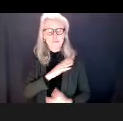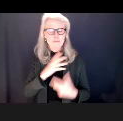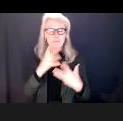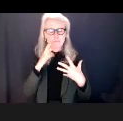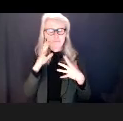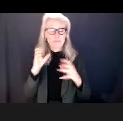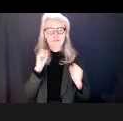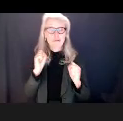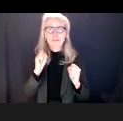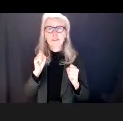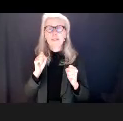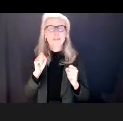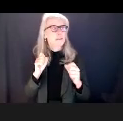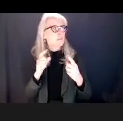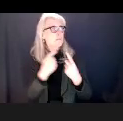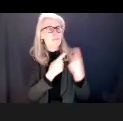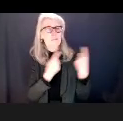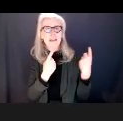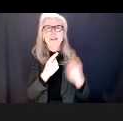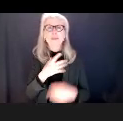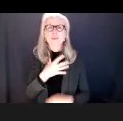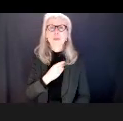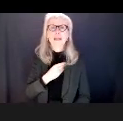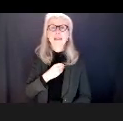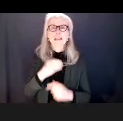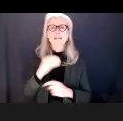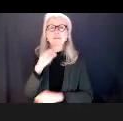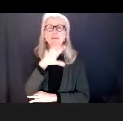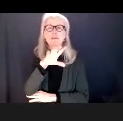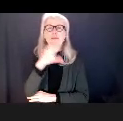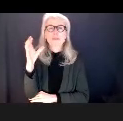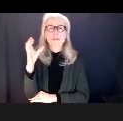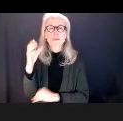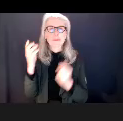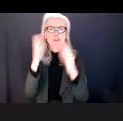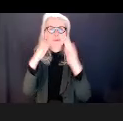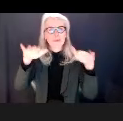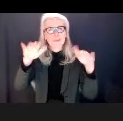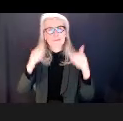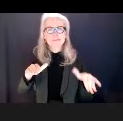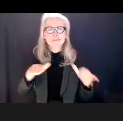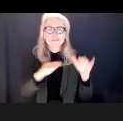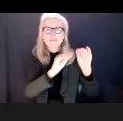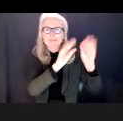my background is a white wall with some Christmas tree decorations. Uh my presentation slides will